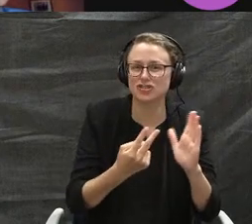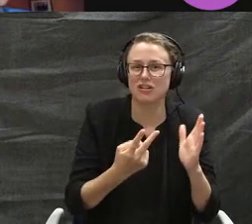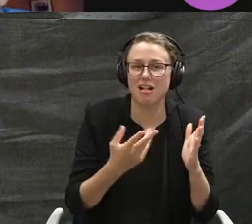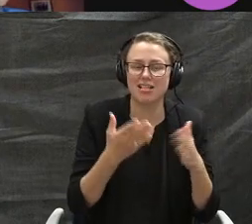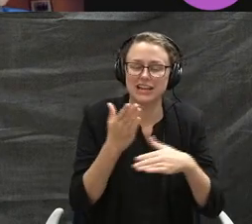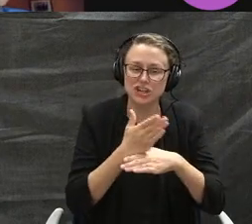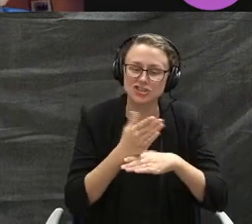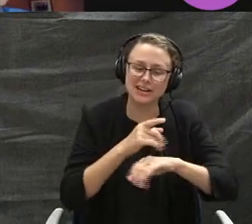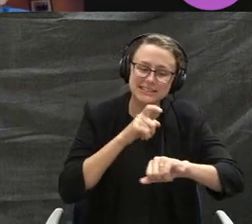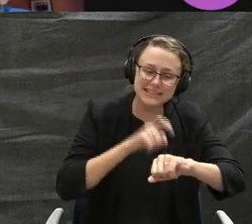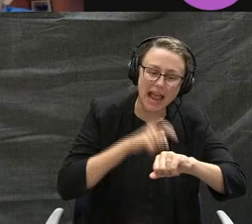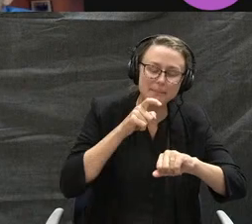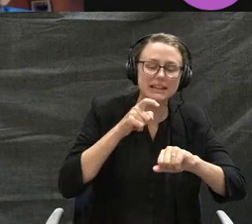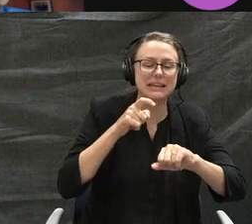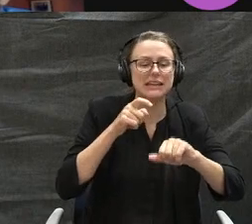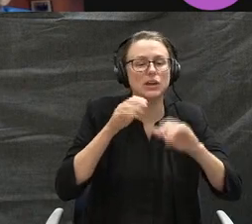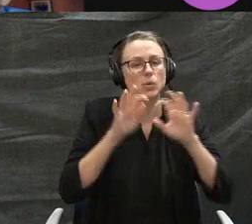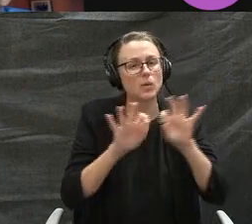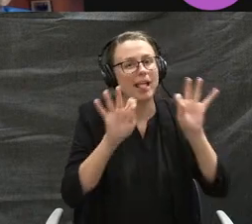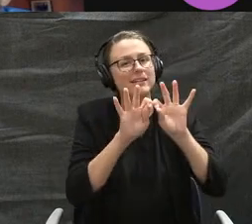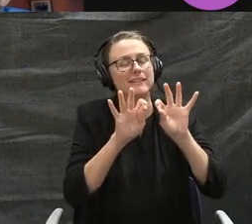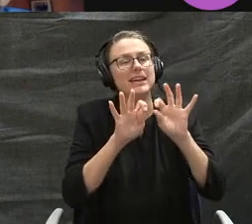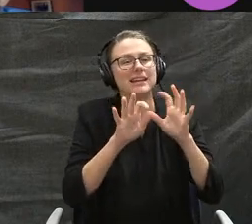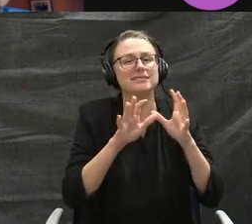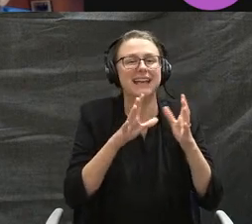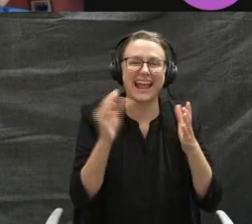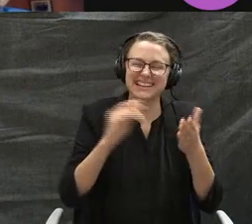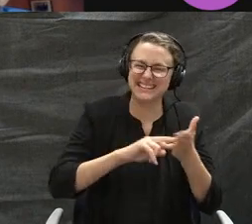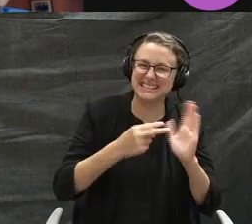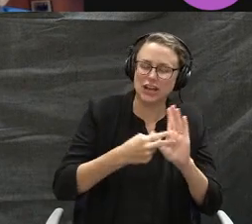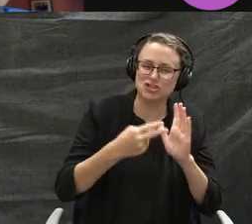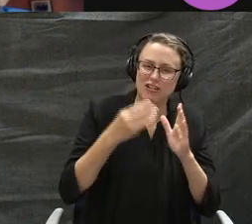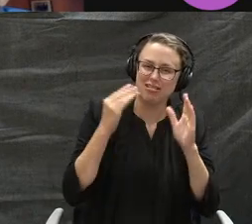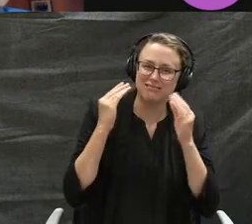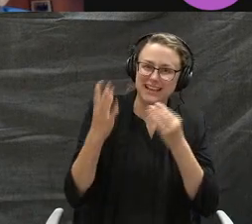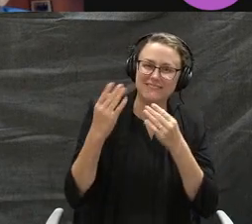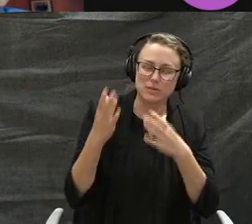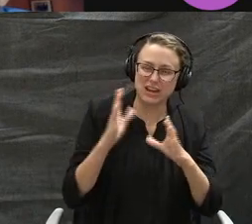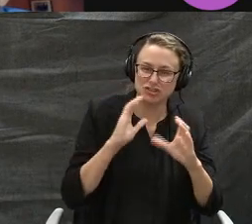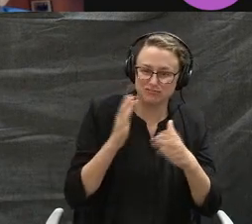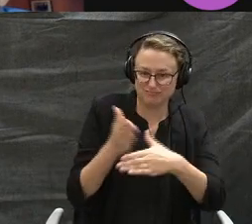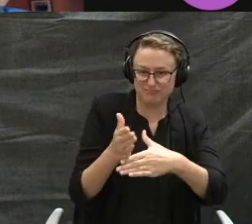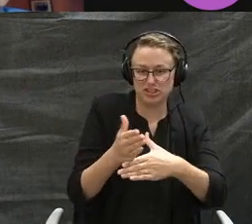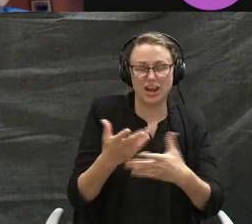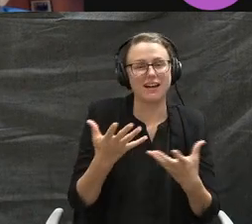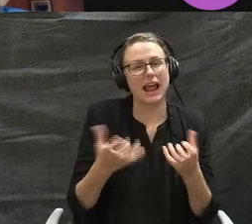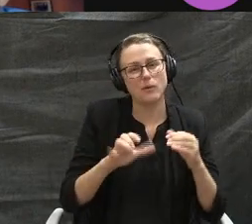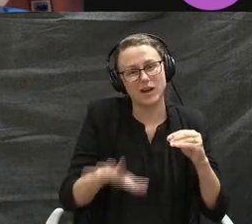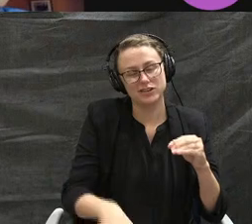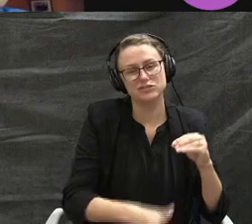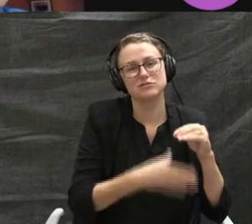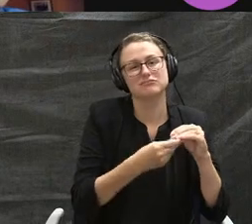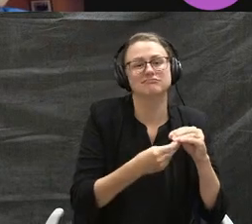communication to the target audience is. In addition, I hope we can create additional opportunities to encourage community participation, such as listening sessions. So, because